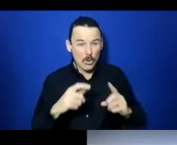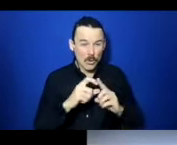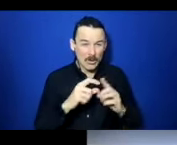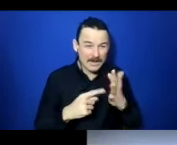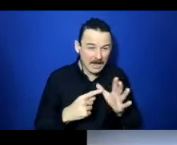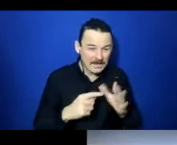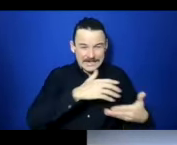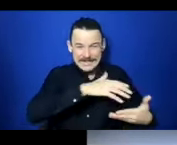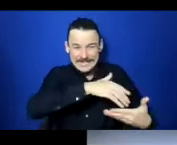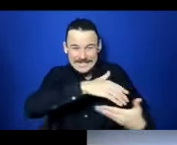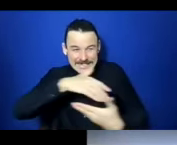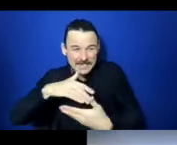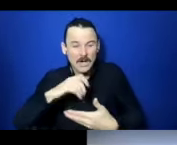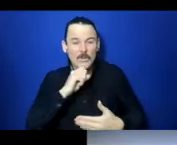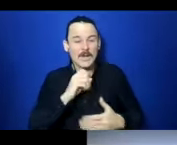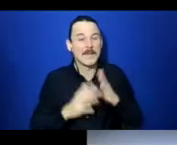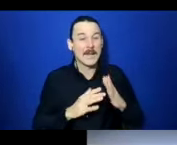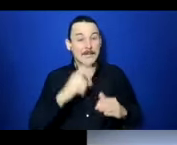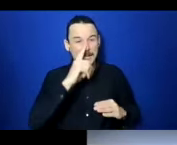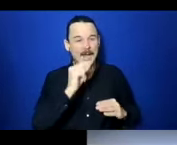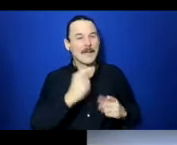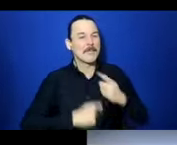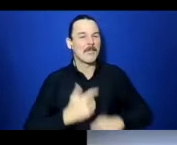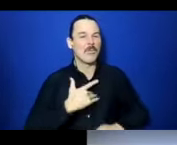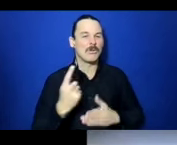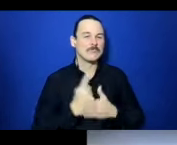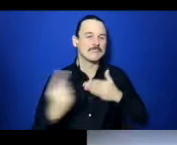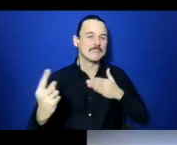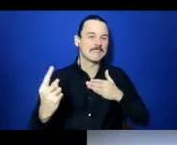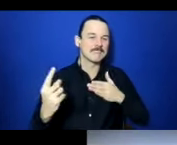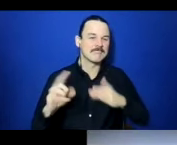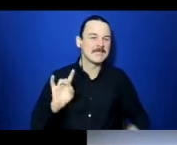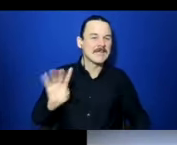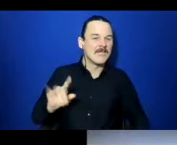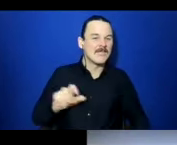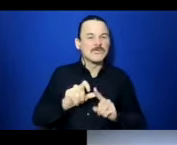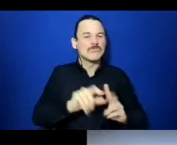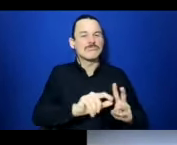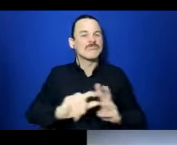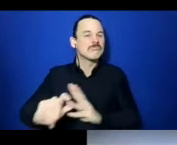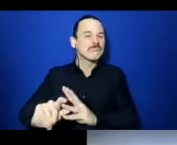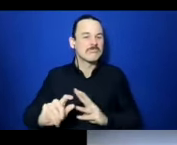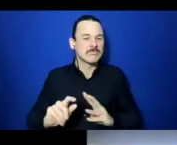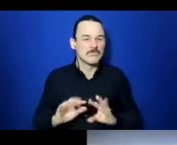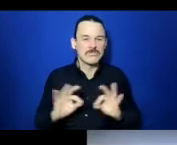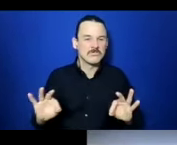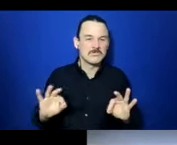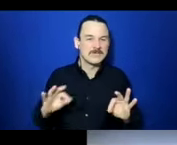to be more independent. Right it'll know that I’m approaching an office building where